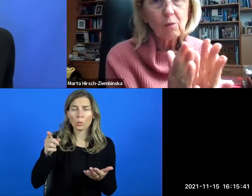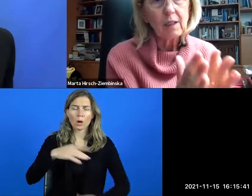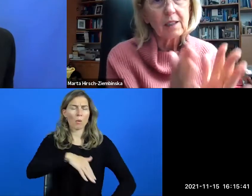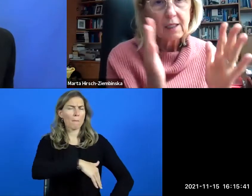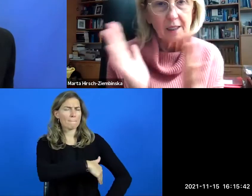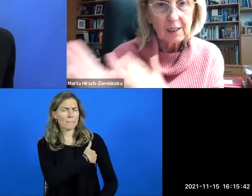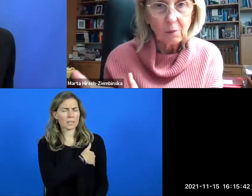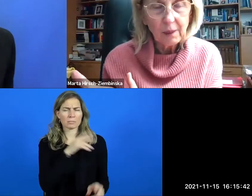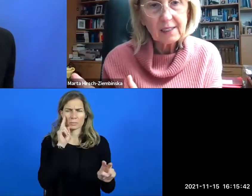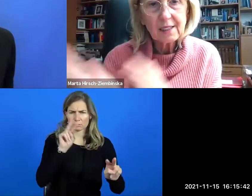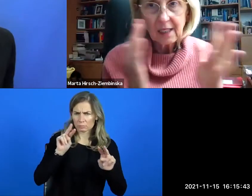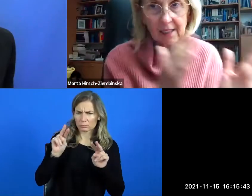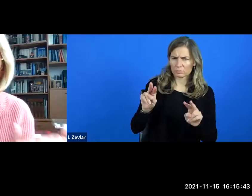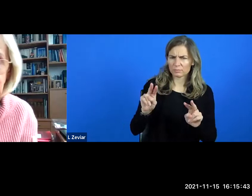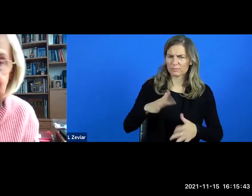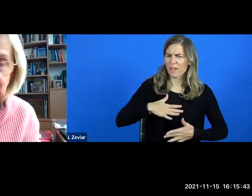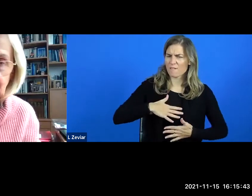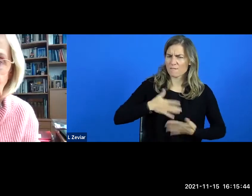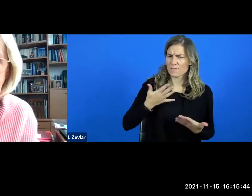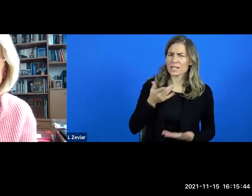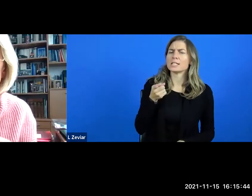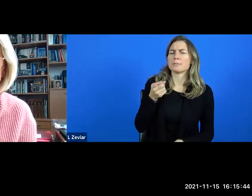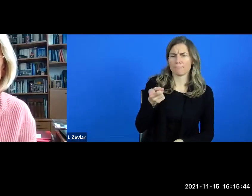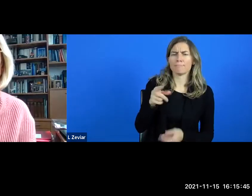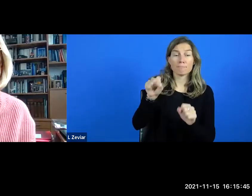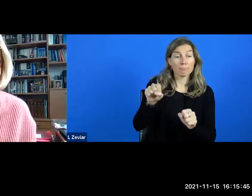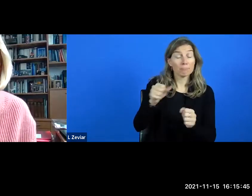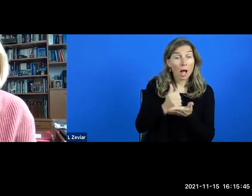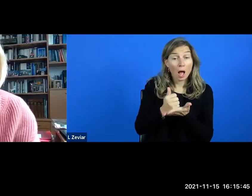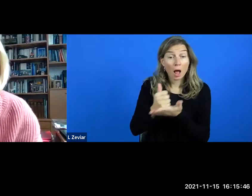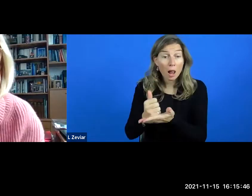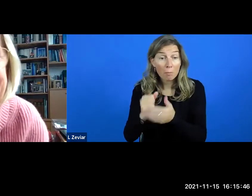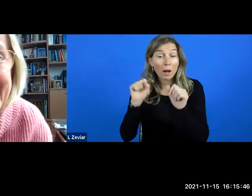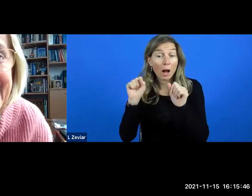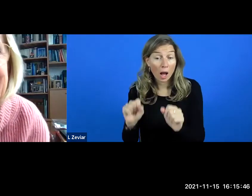So our work is complaints and strategic enquiries. Next slide, please.